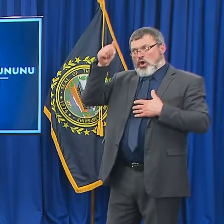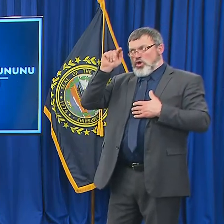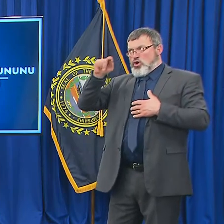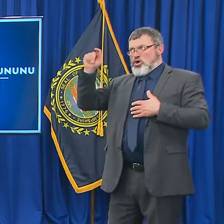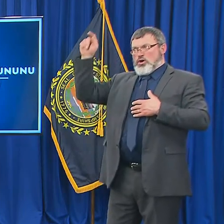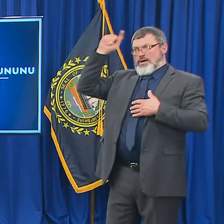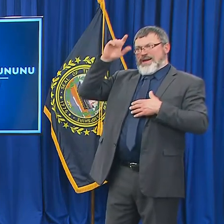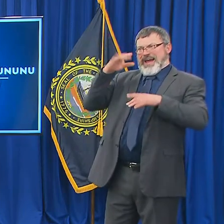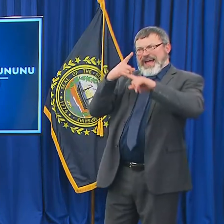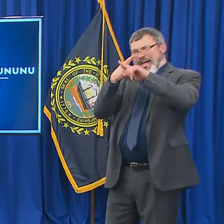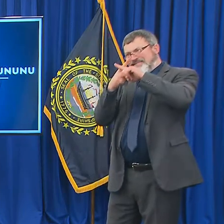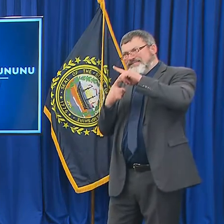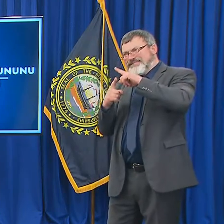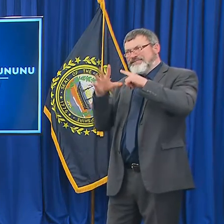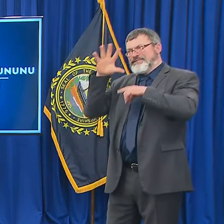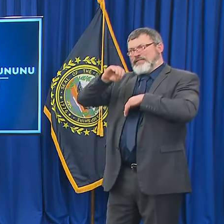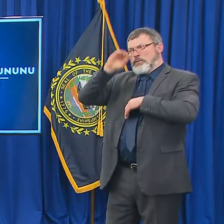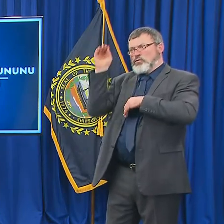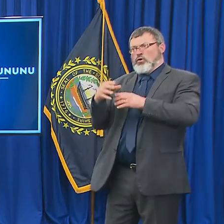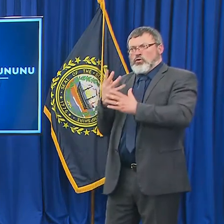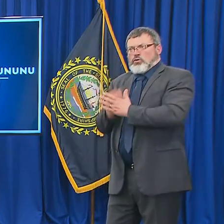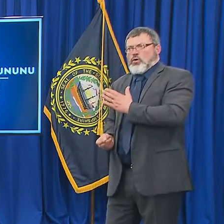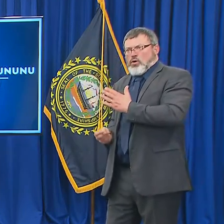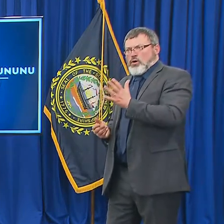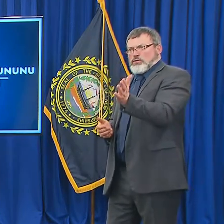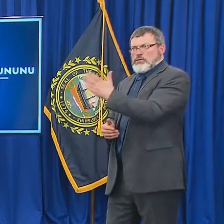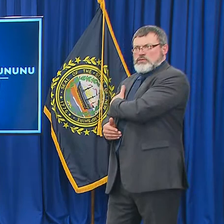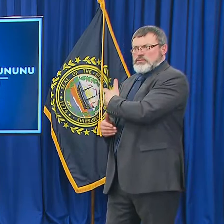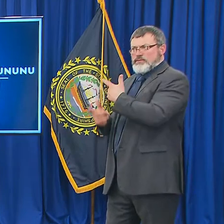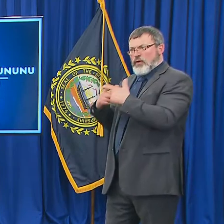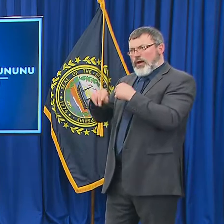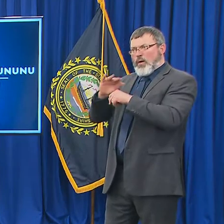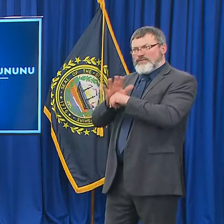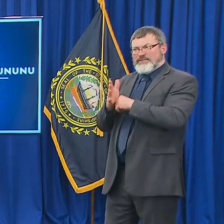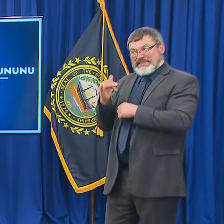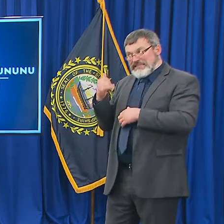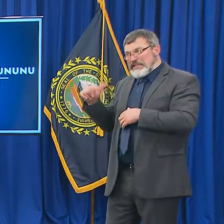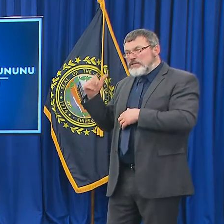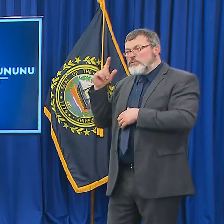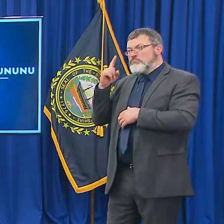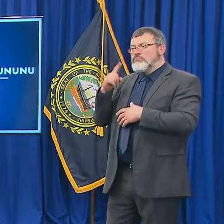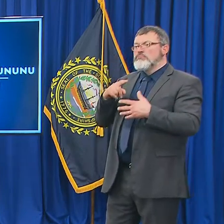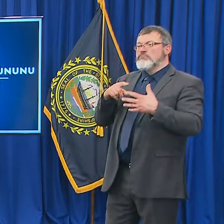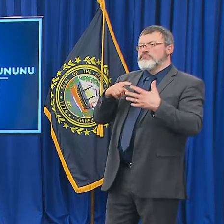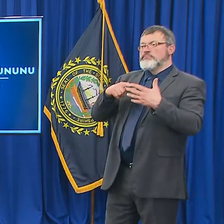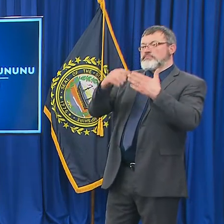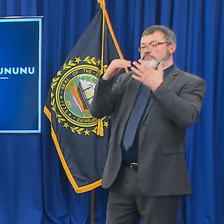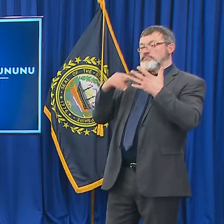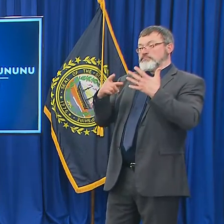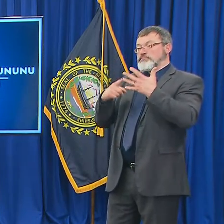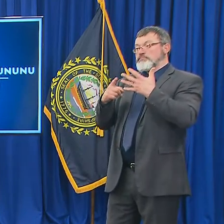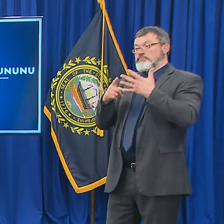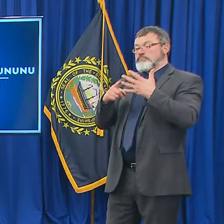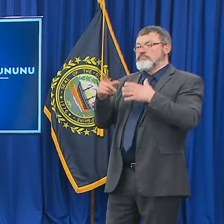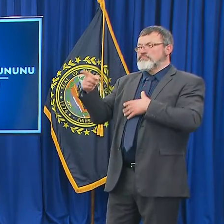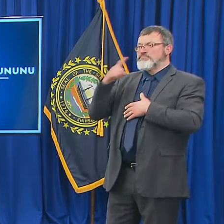as it was provided early on in this crisis to be able to use our National Guard flexibly and be able to pay pay.